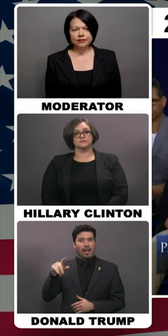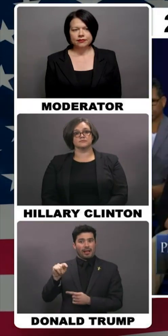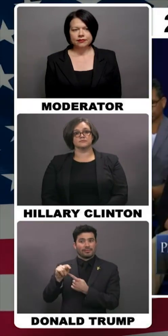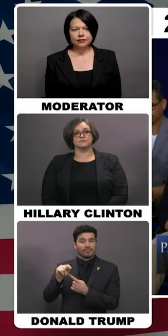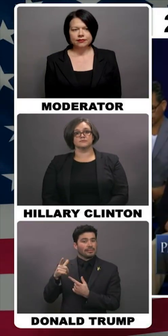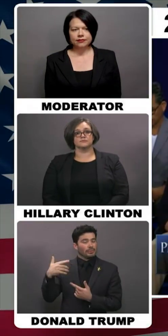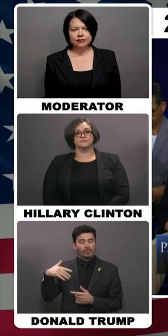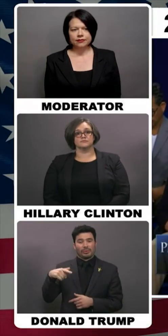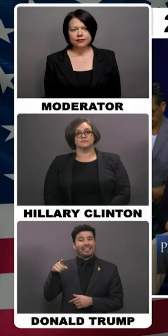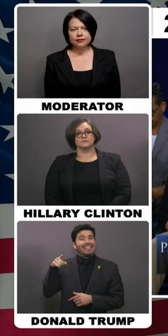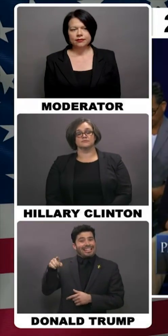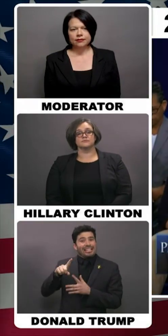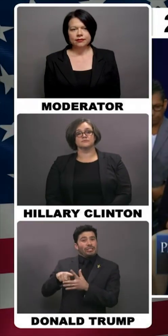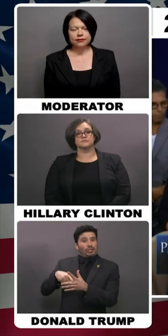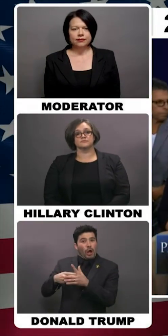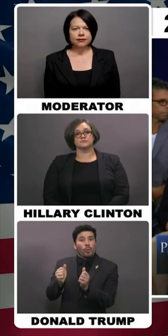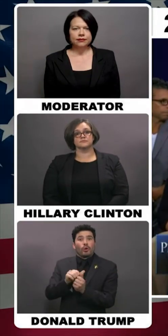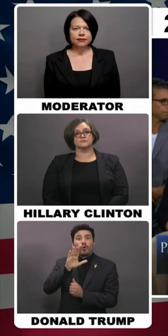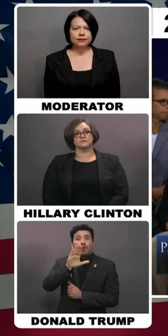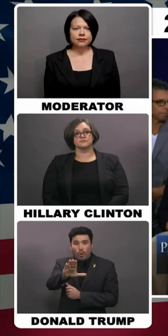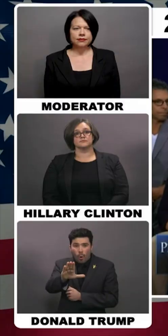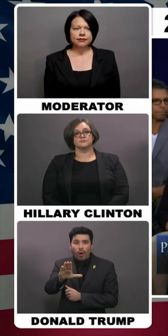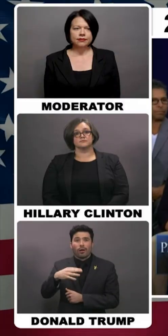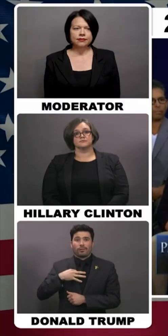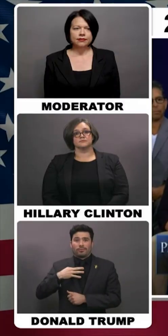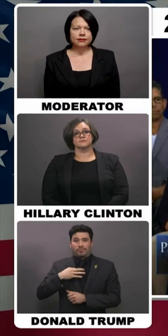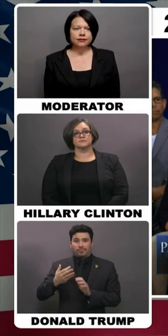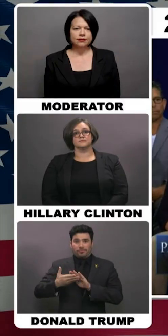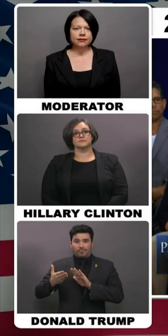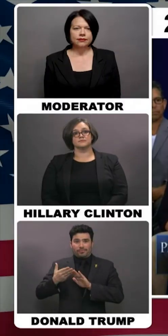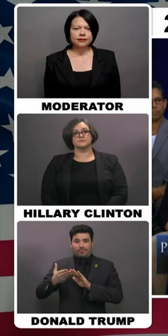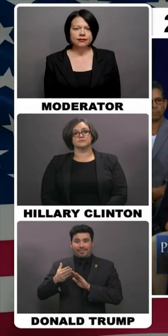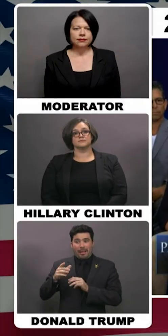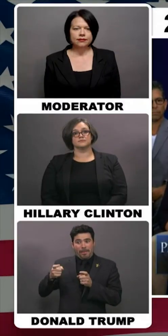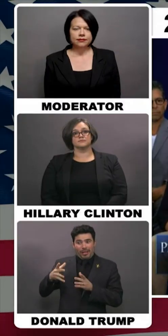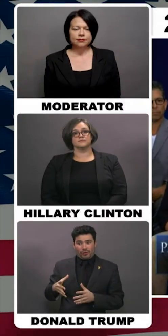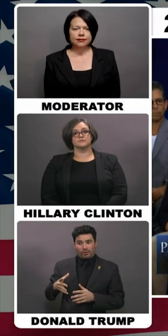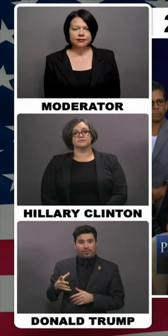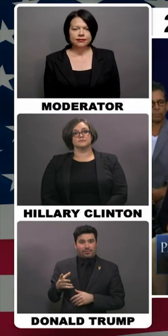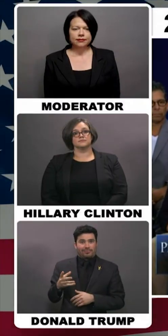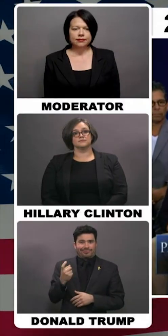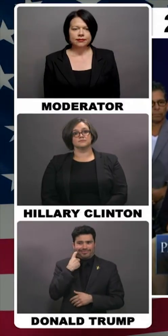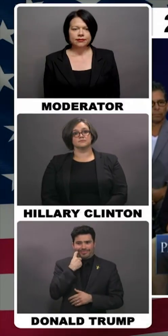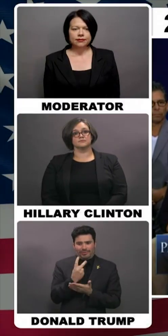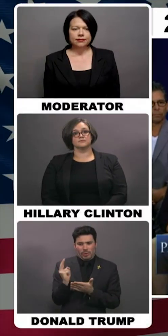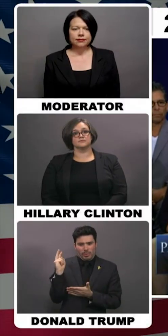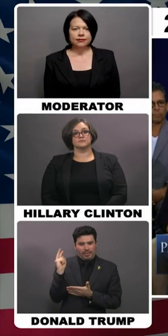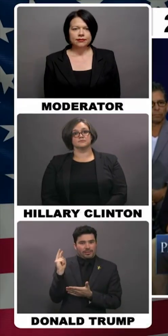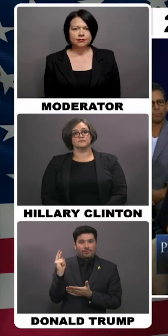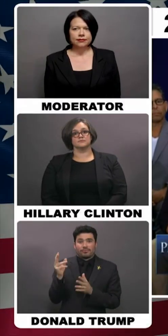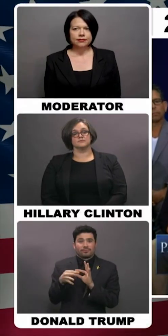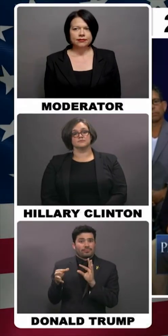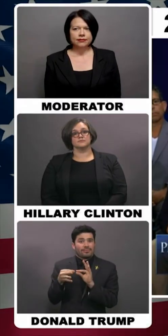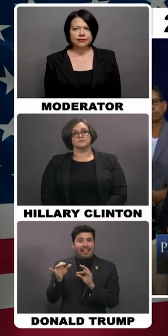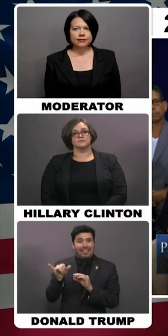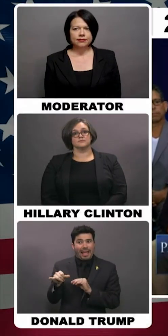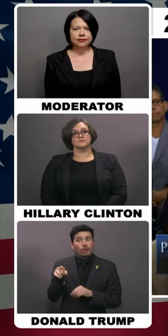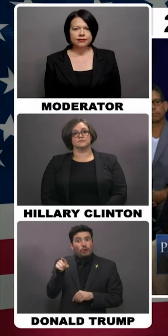with your campaign manager. And they were on television just two weeks ago. She was saying exactly that. So you really owe him an apology.